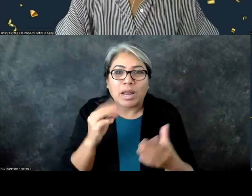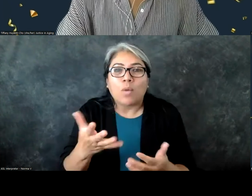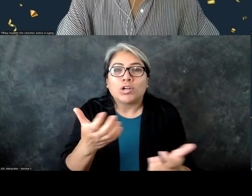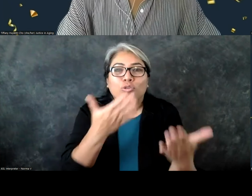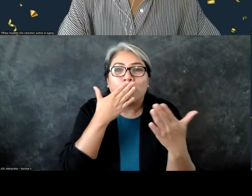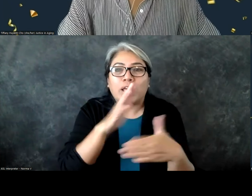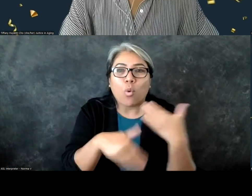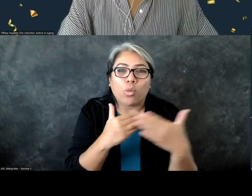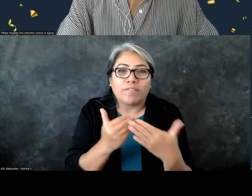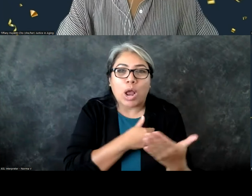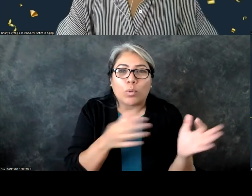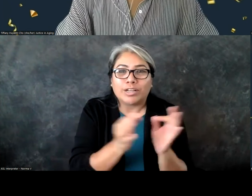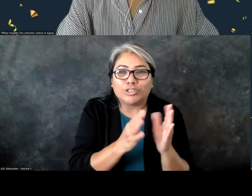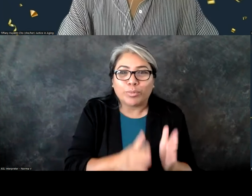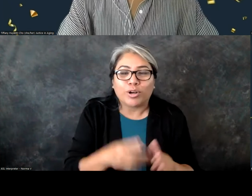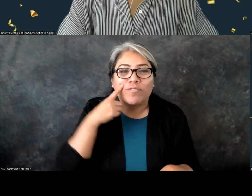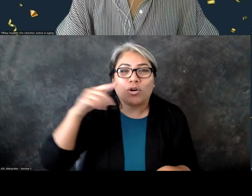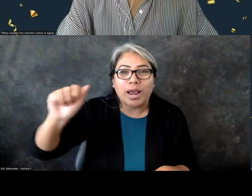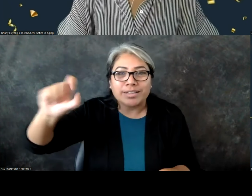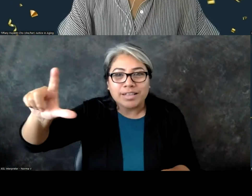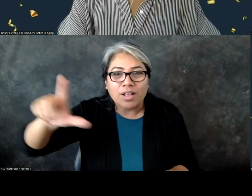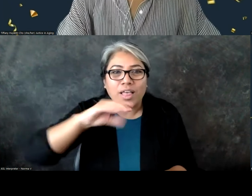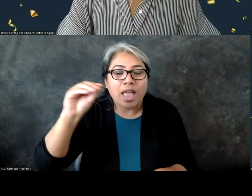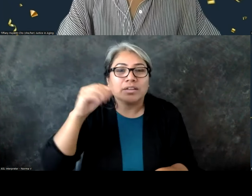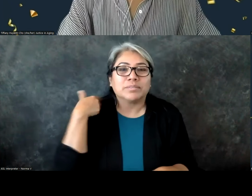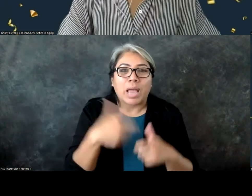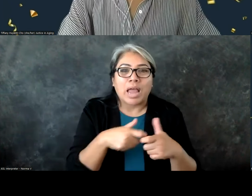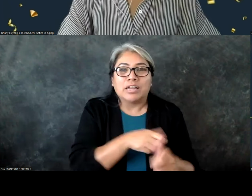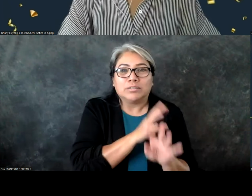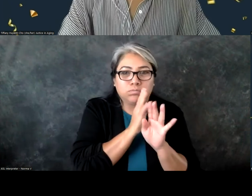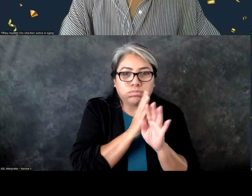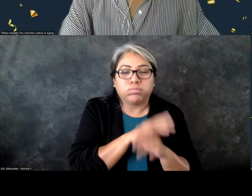tonight, for sharing such great information. And I want